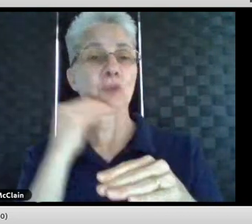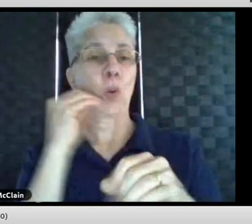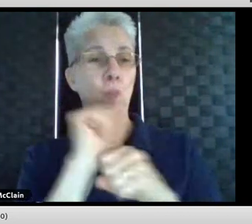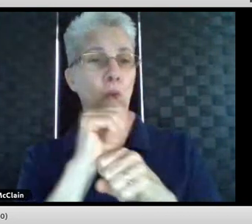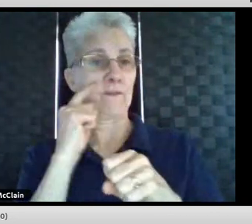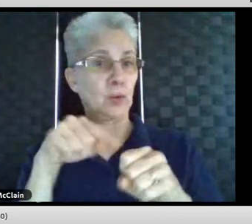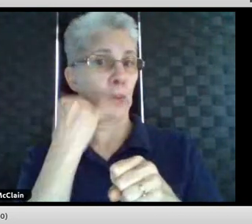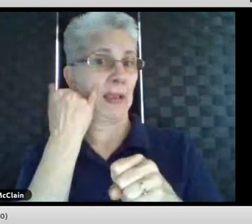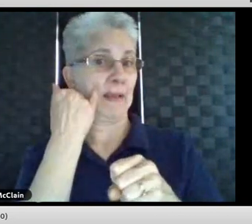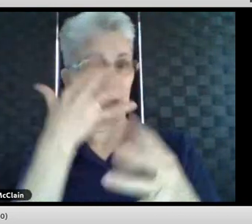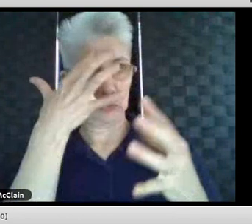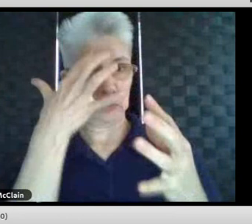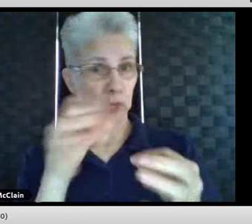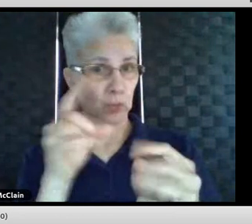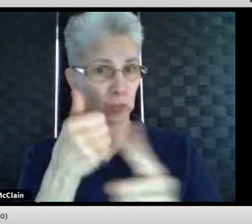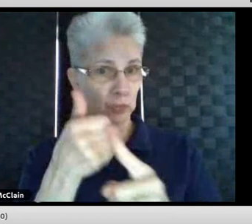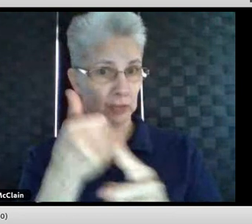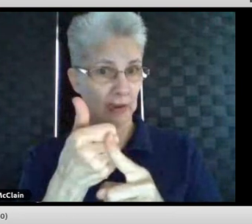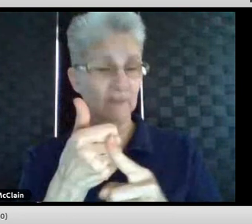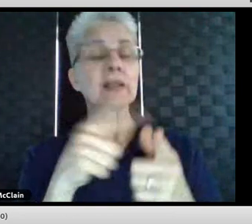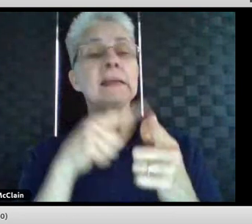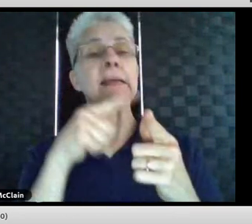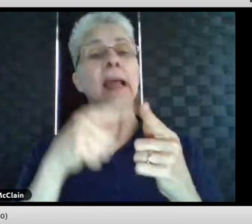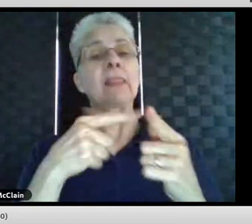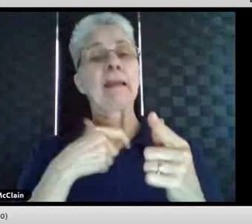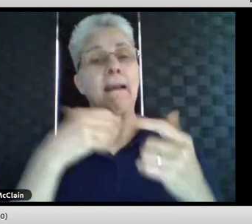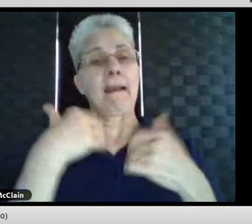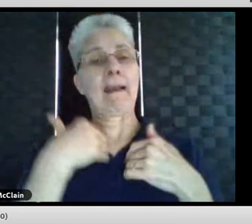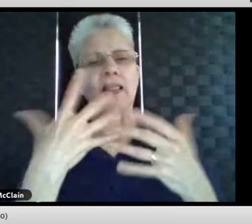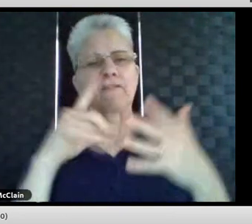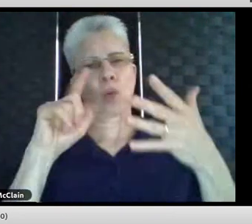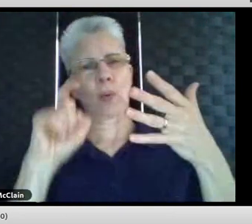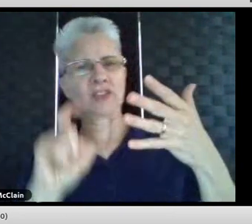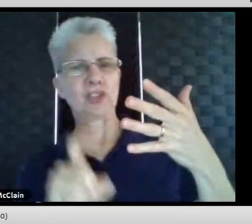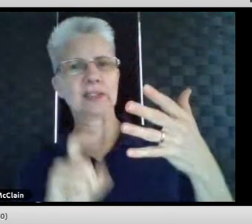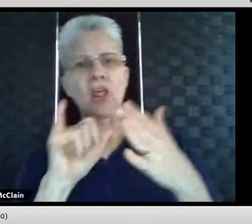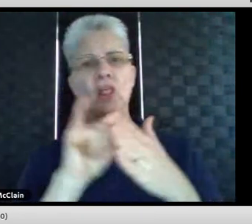should you choose to do it, and I've got a bunch of questions that Taylor is going to send you